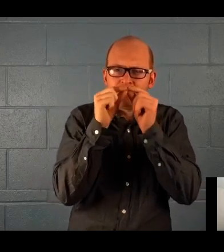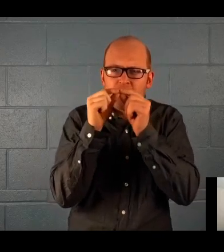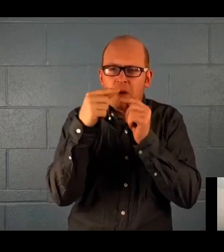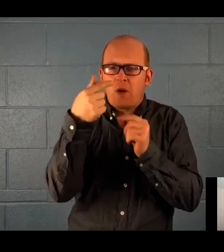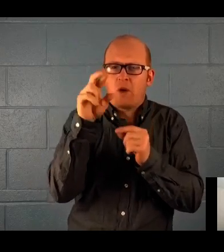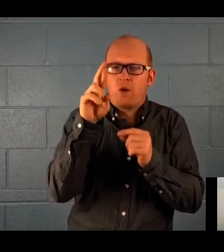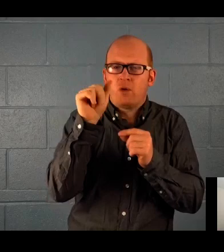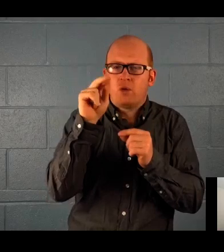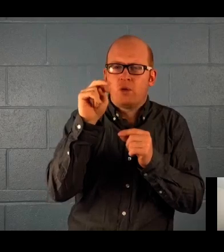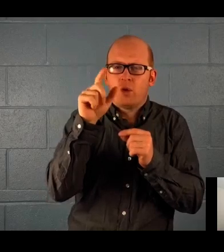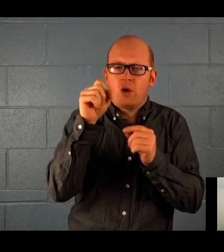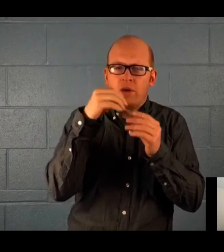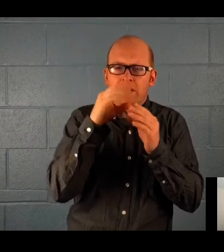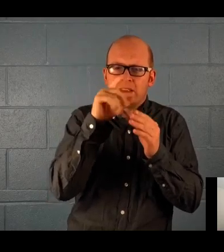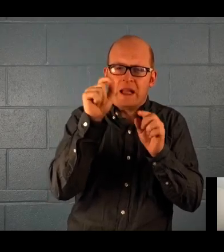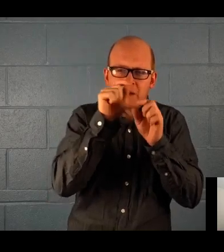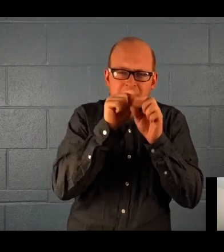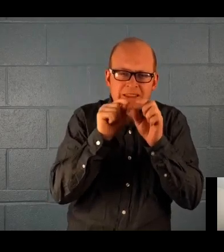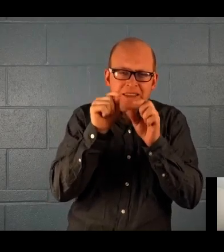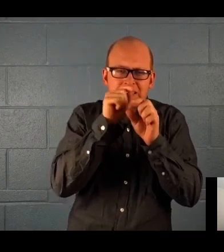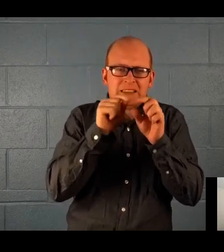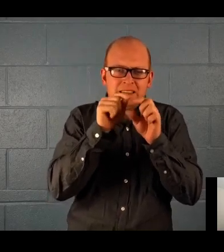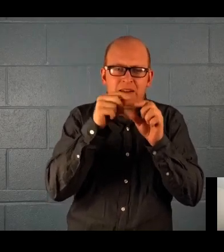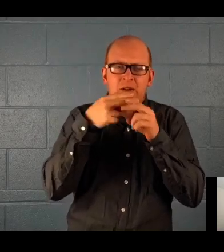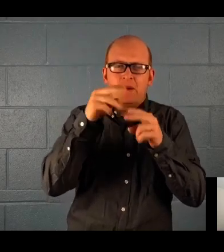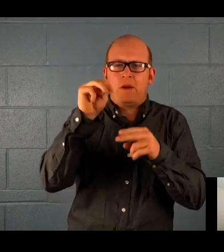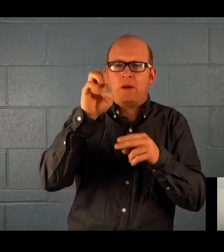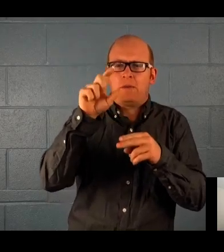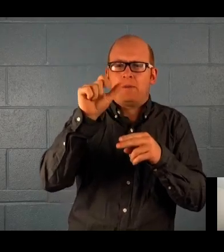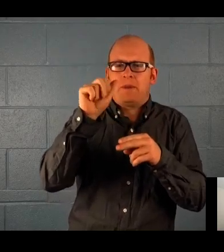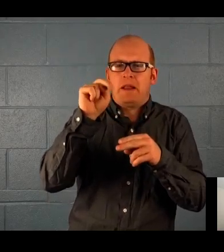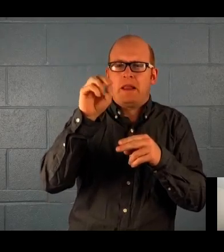to move down towards the photoreceptors that were right next door.